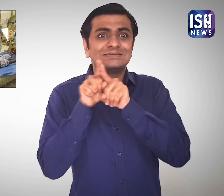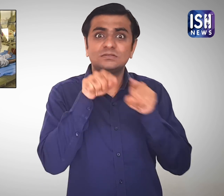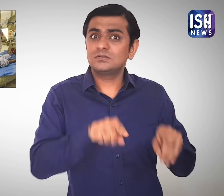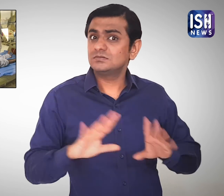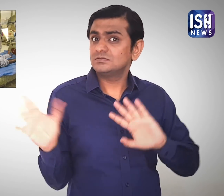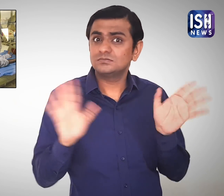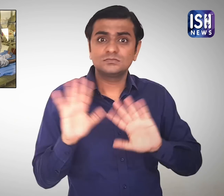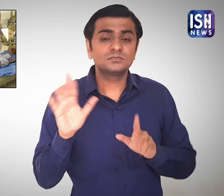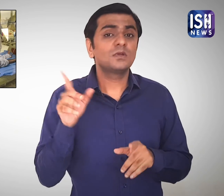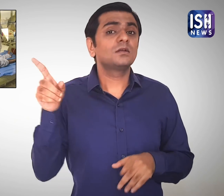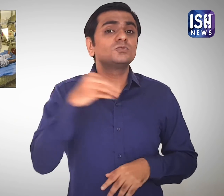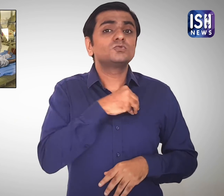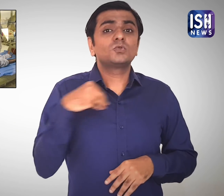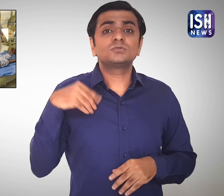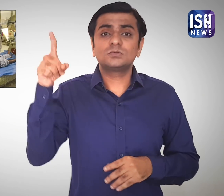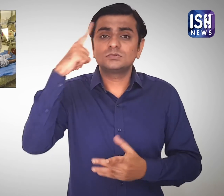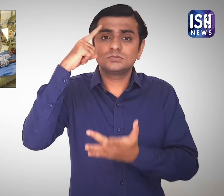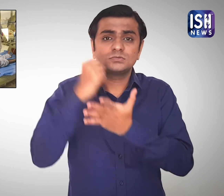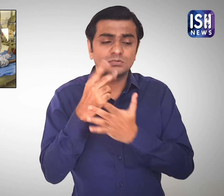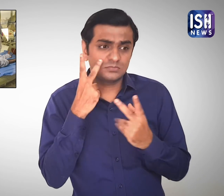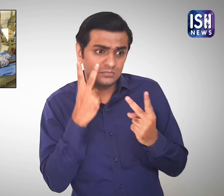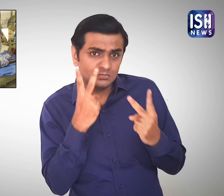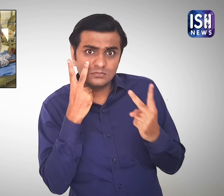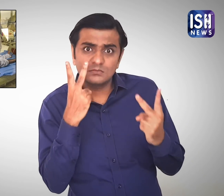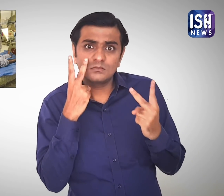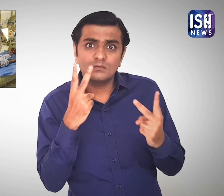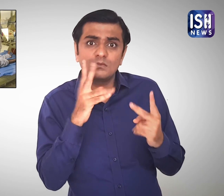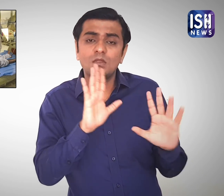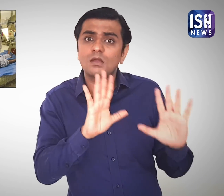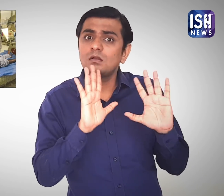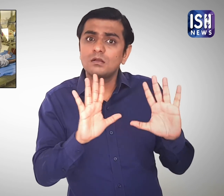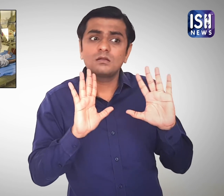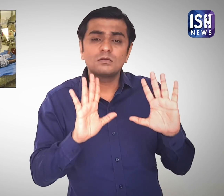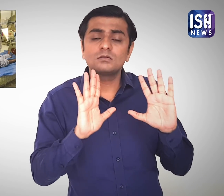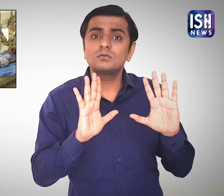For severe cases they need to be moderated by the doctor.